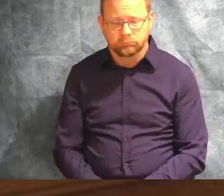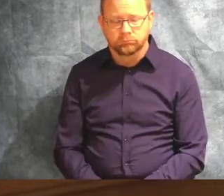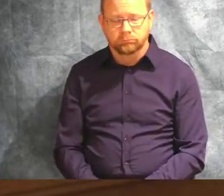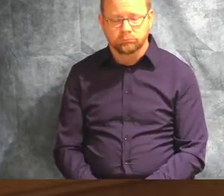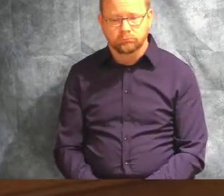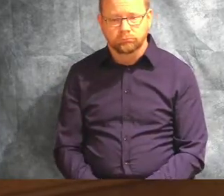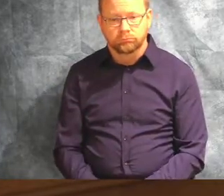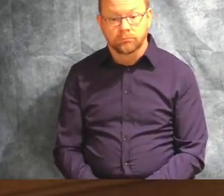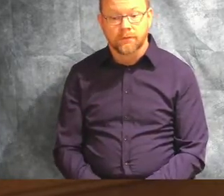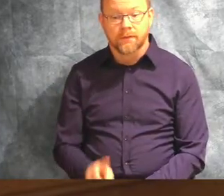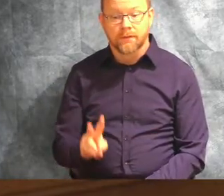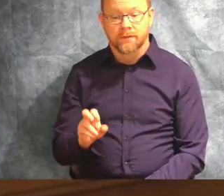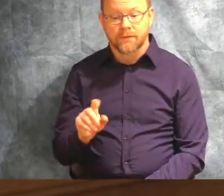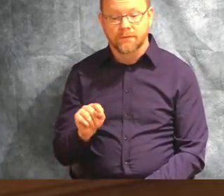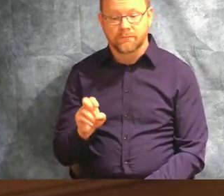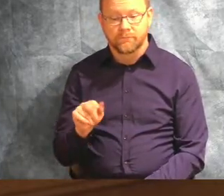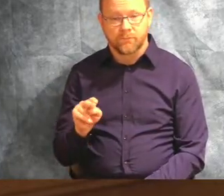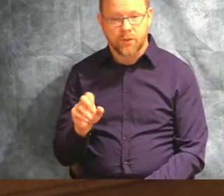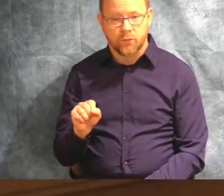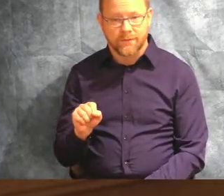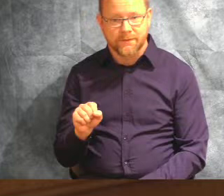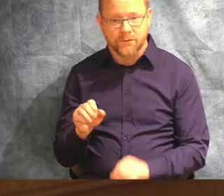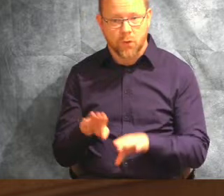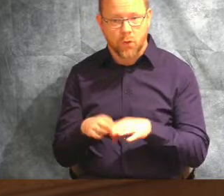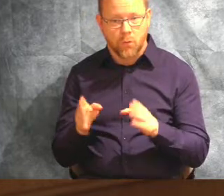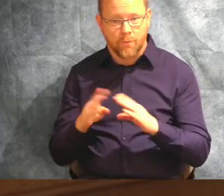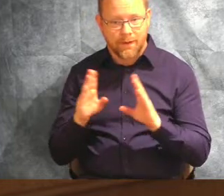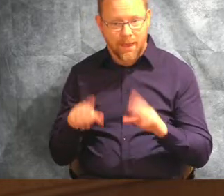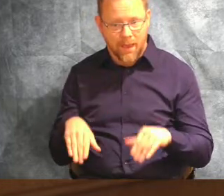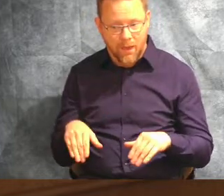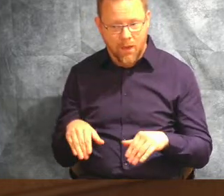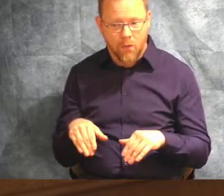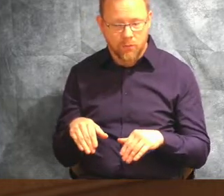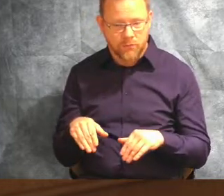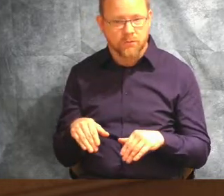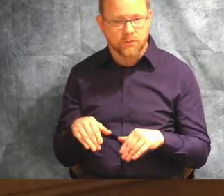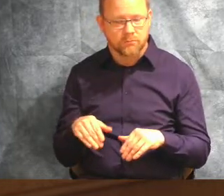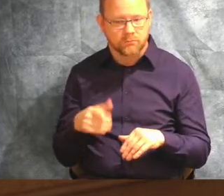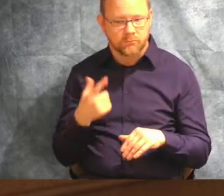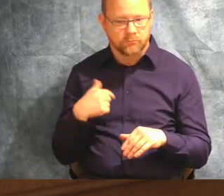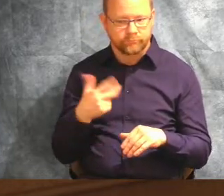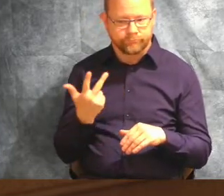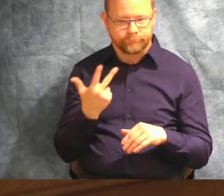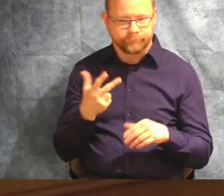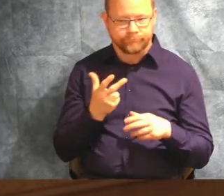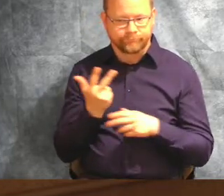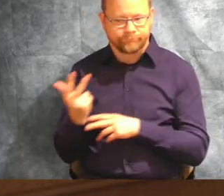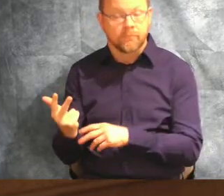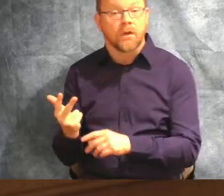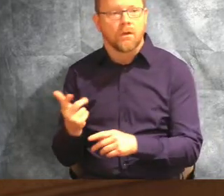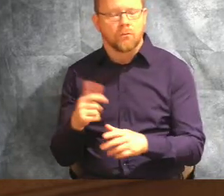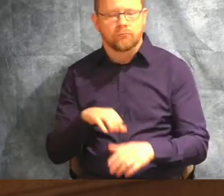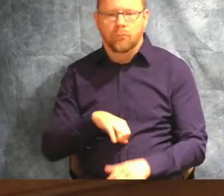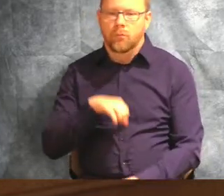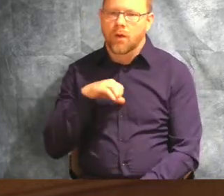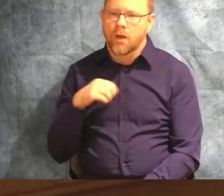the veterans open house that we all attended. I want to very proud also of Glenn Welling. was my